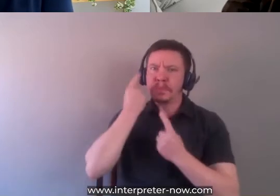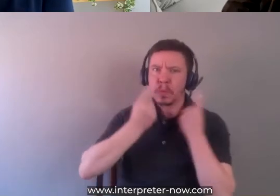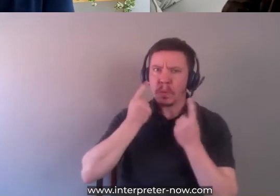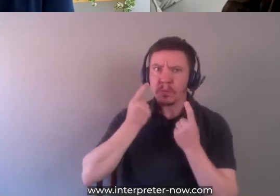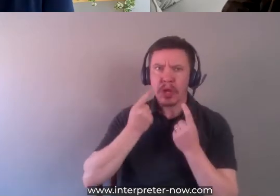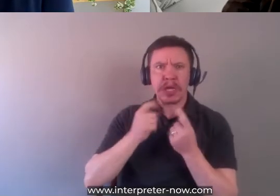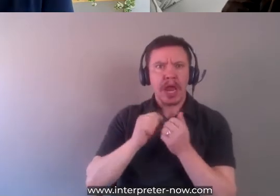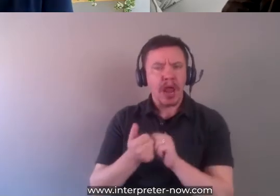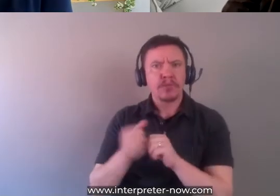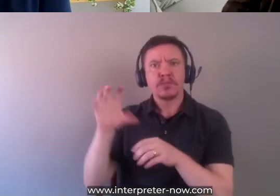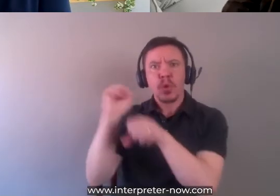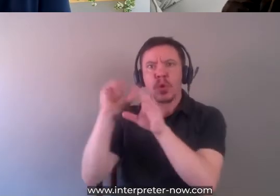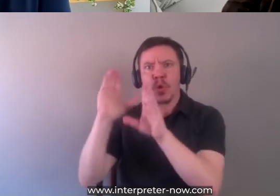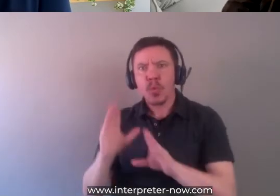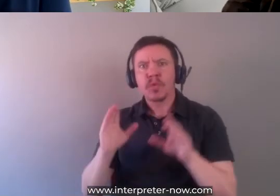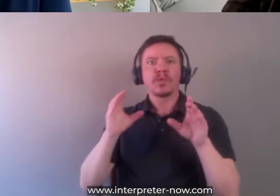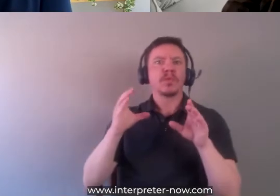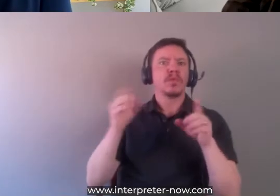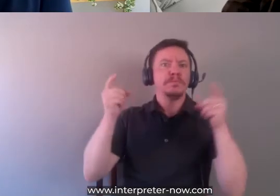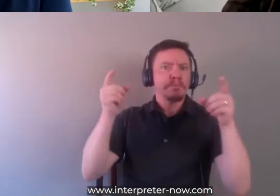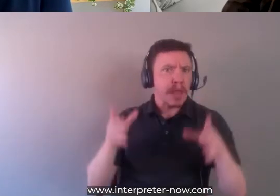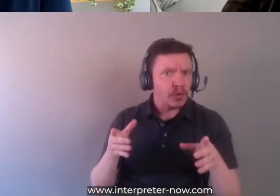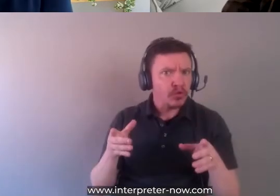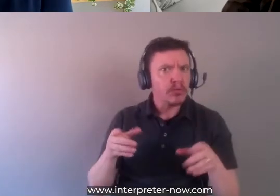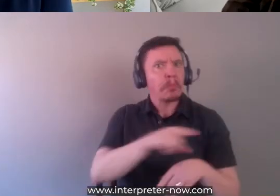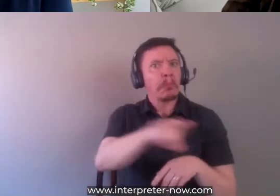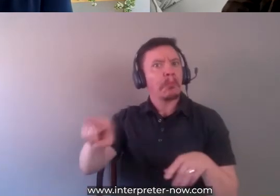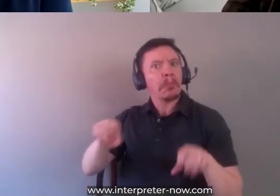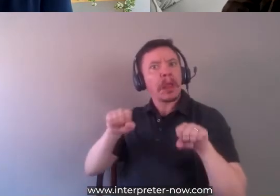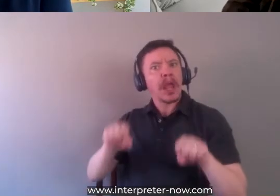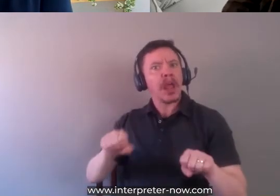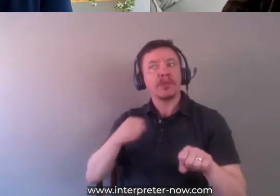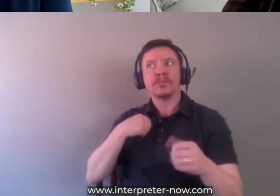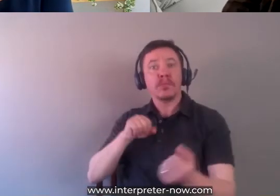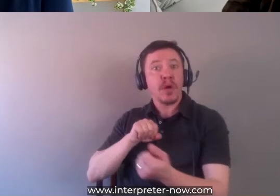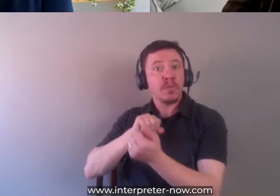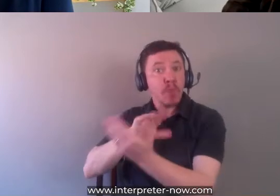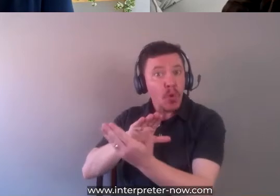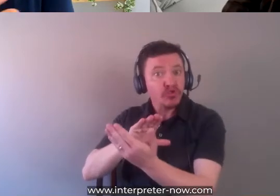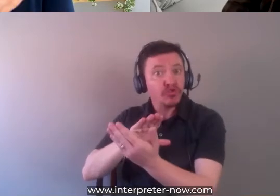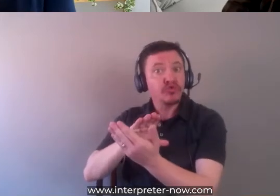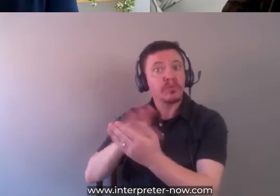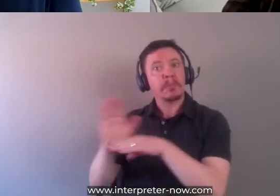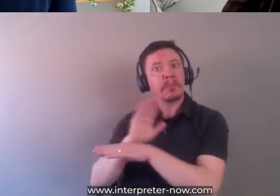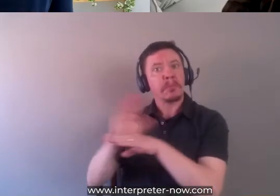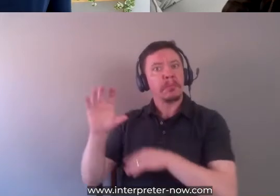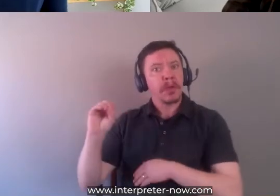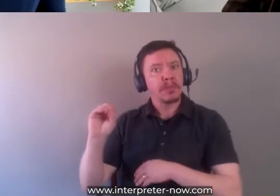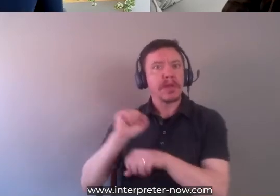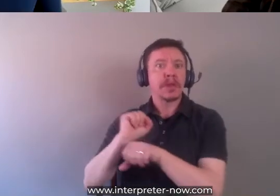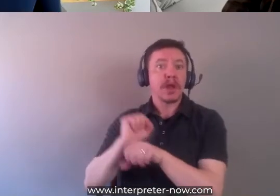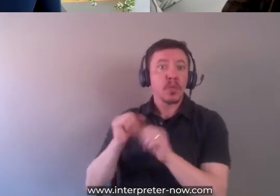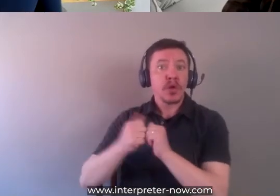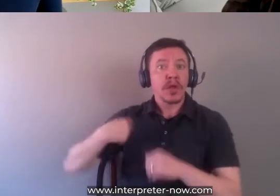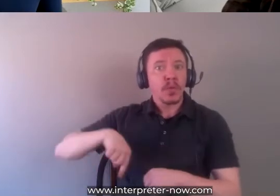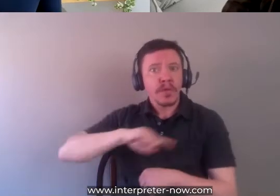colleagues or managers can approach companies that are working with this, or their co-workers,